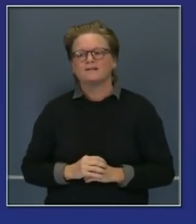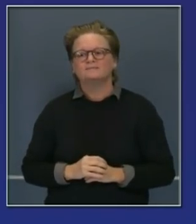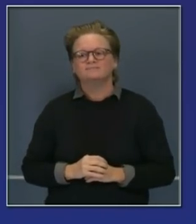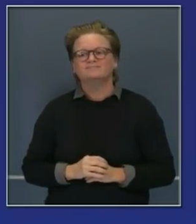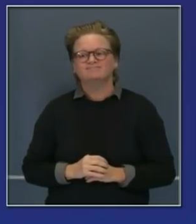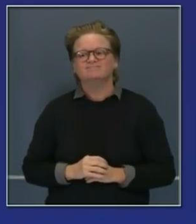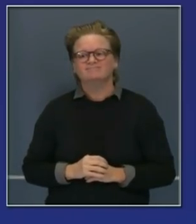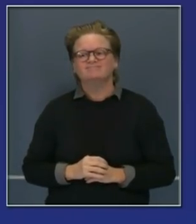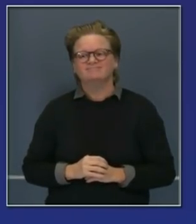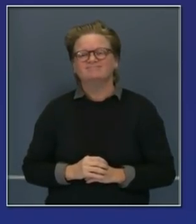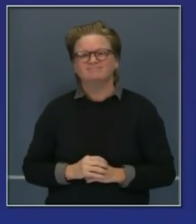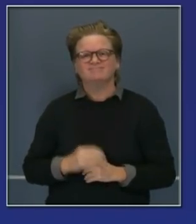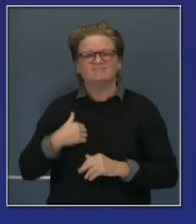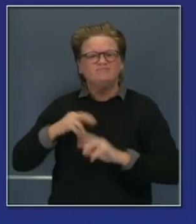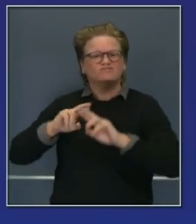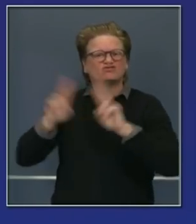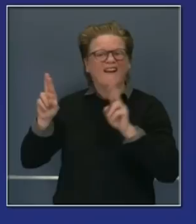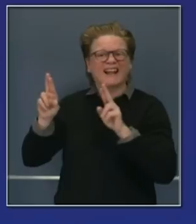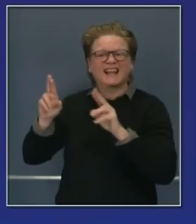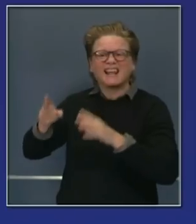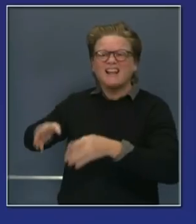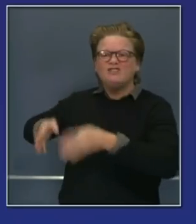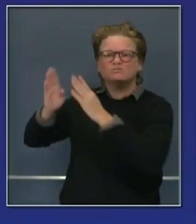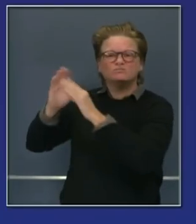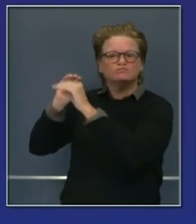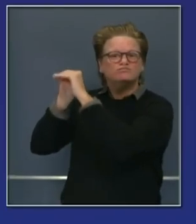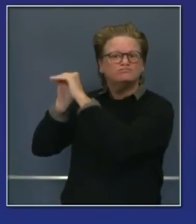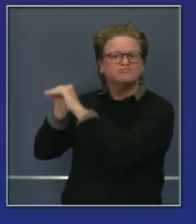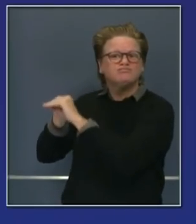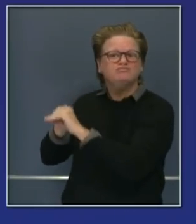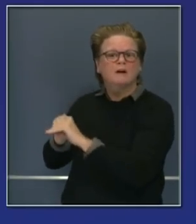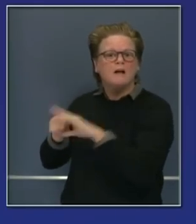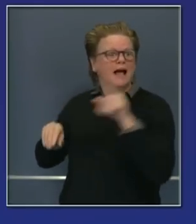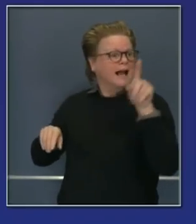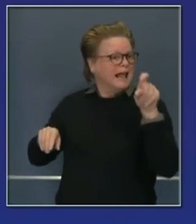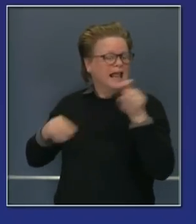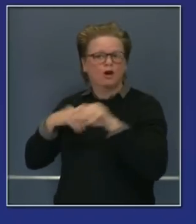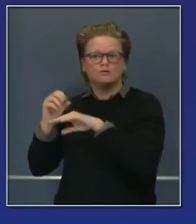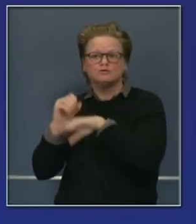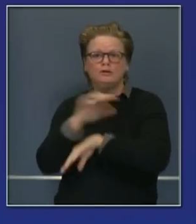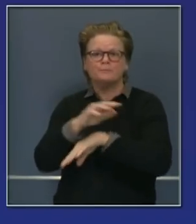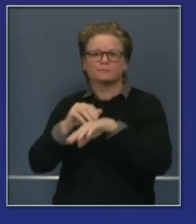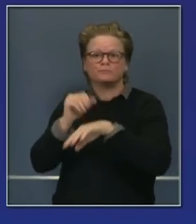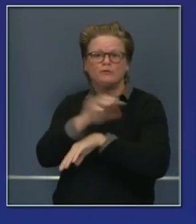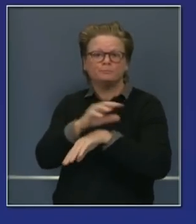PPE IS SIGNIFICANT AND THAT NUMBER OF N95 MASKS, SURGICAL MASKS, IS UNPRECEDENTED IN TERMS OF OUR TOTAL STORAGE OF